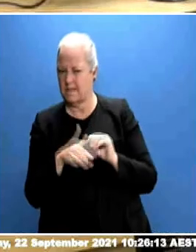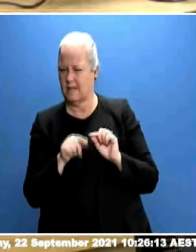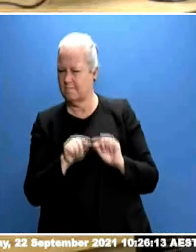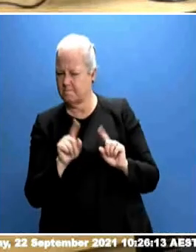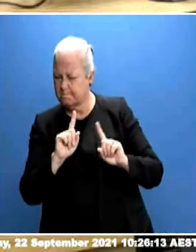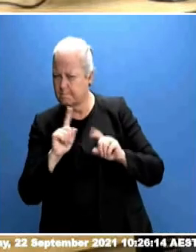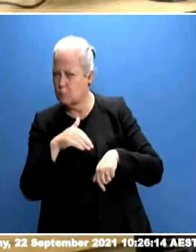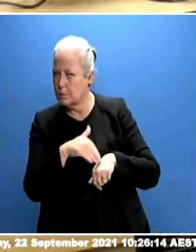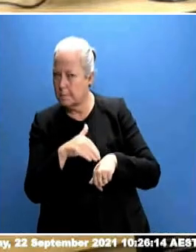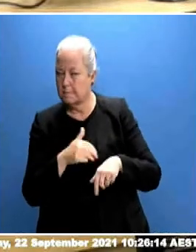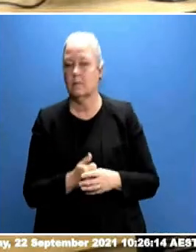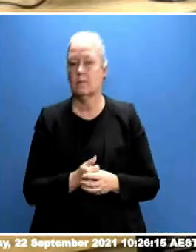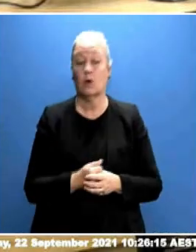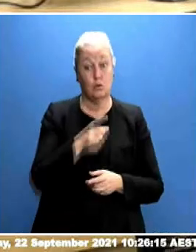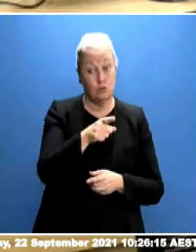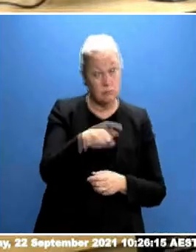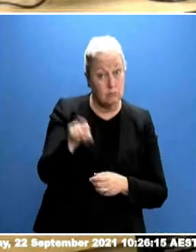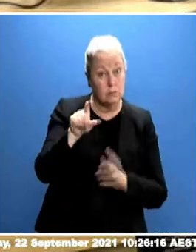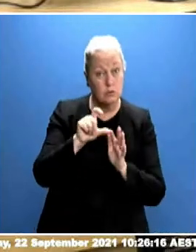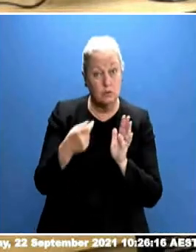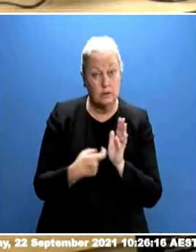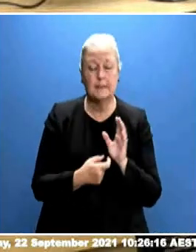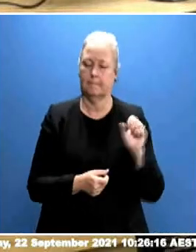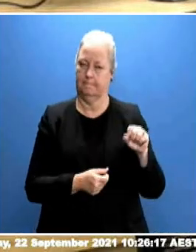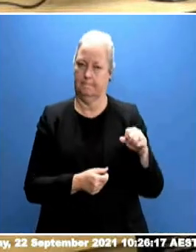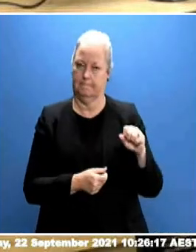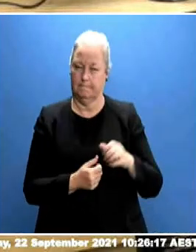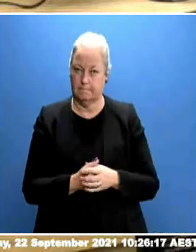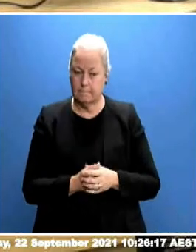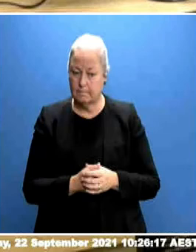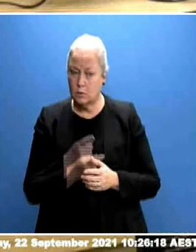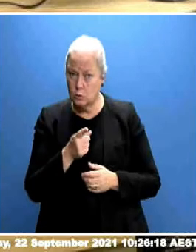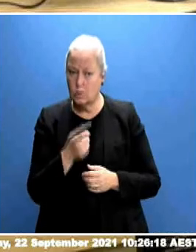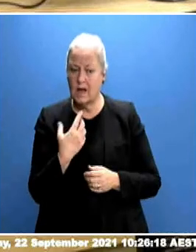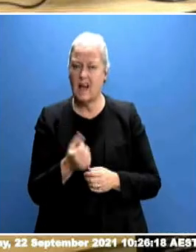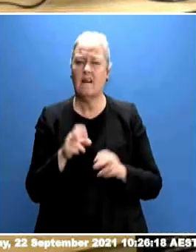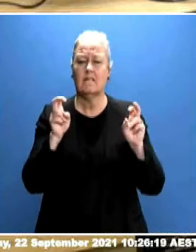And you took Megan to the doctor? Yes. And you received a referral?